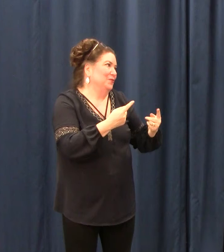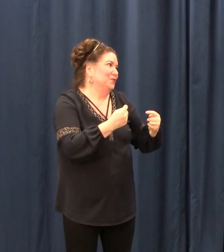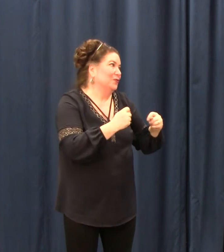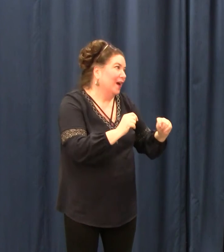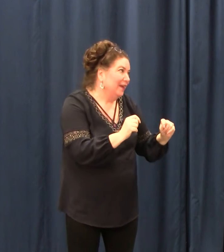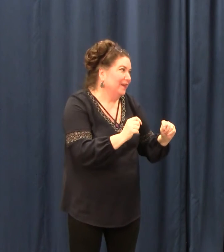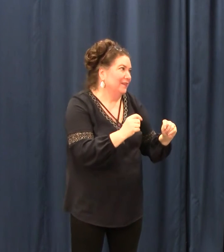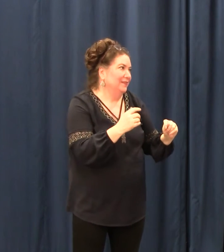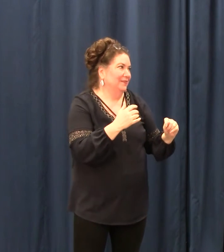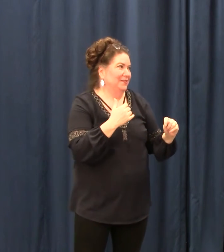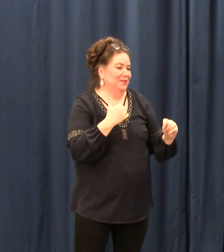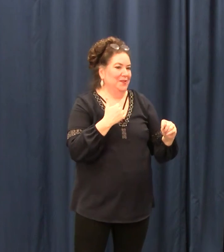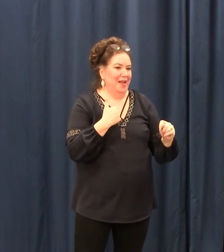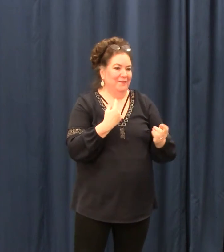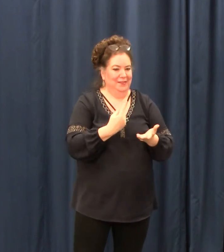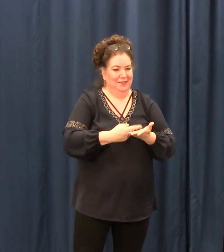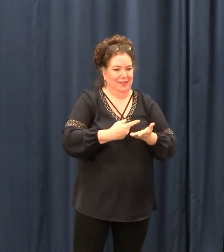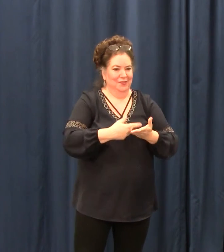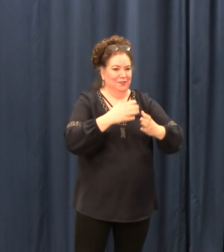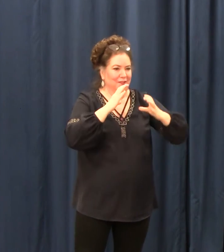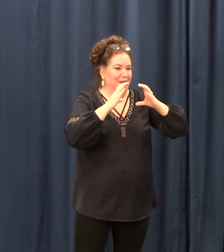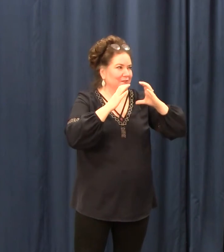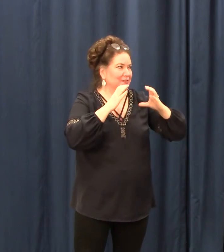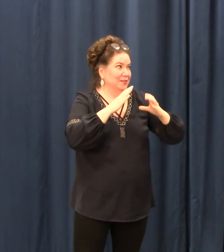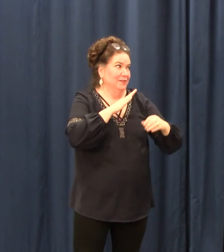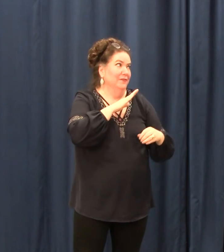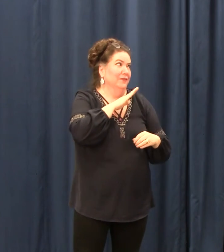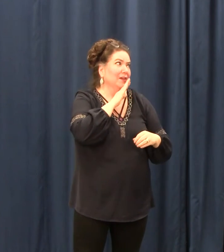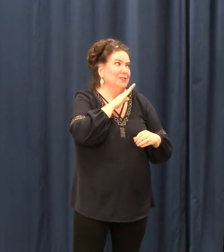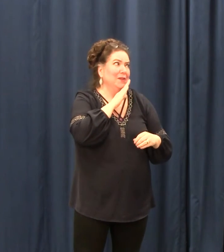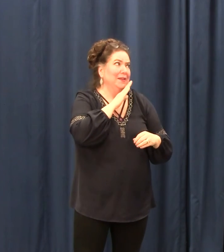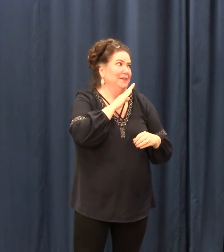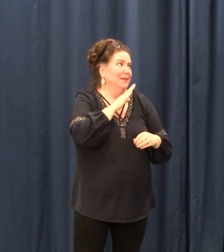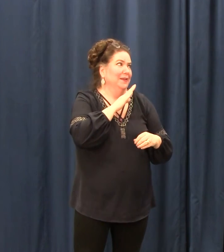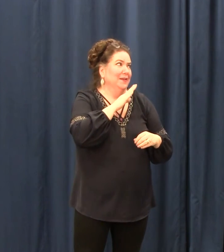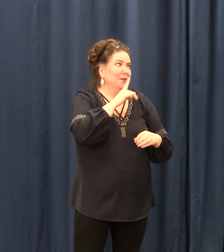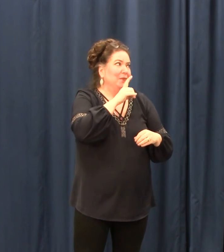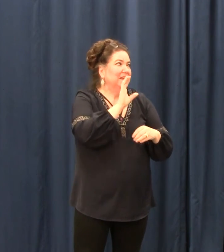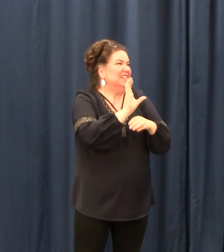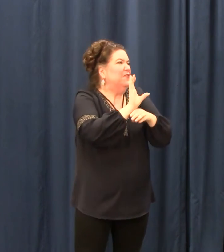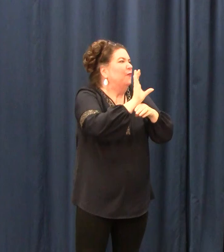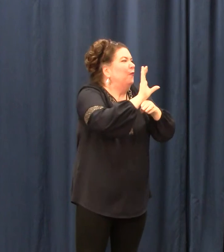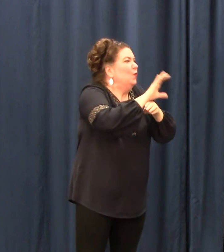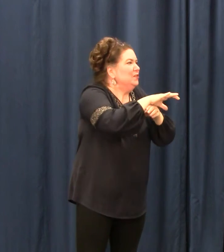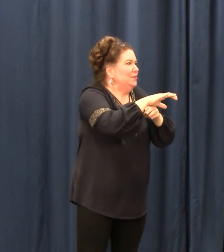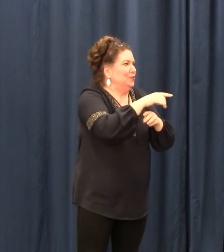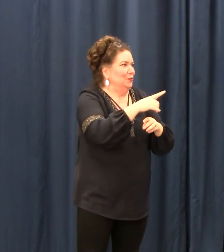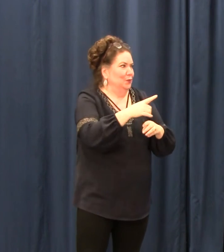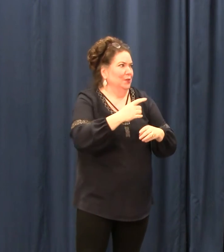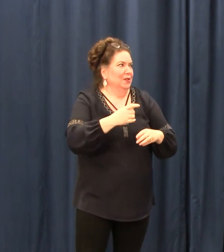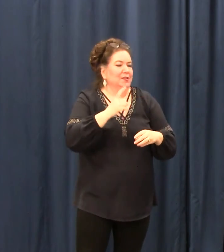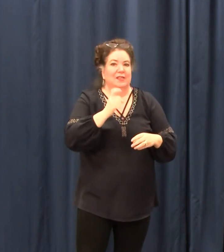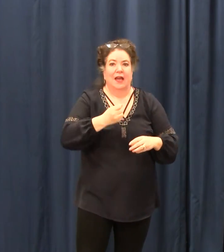who's trying to have a discussion or conversation or frustrated because it forces you to have